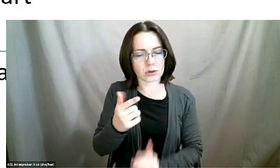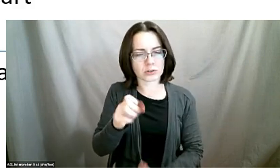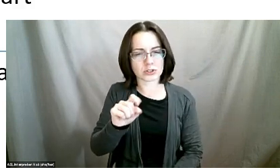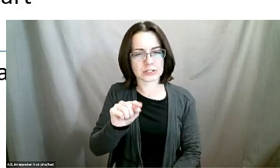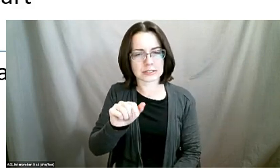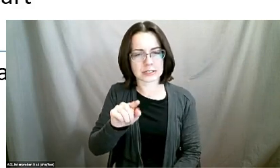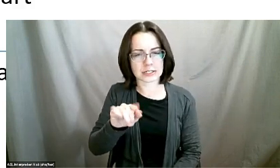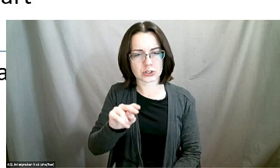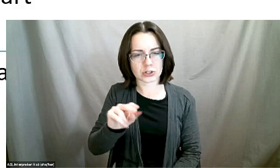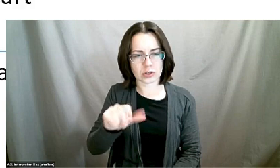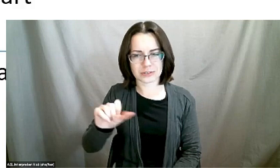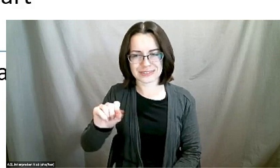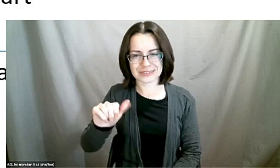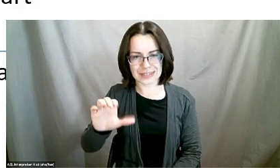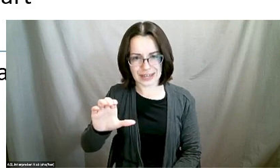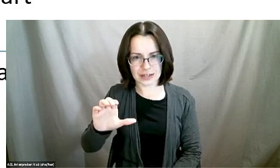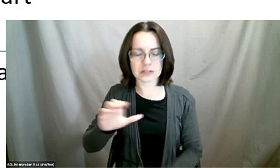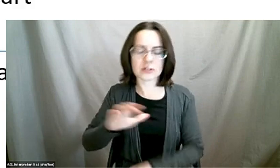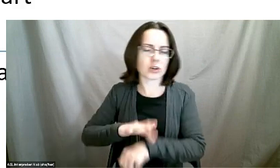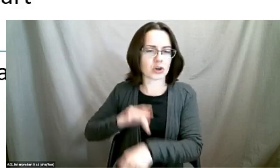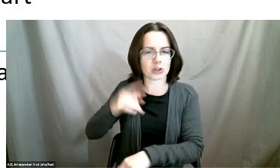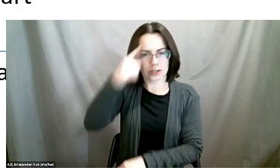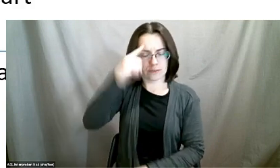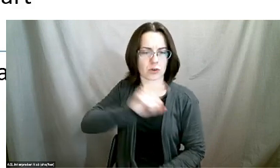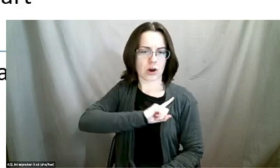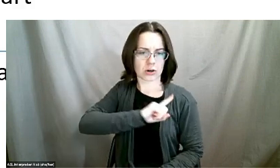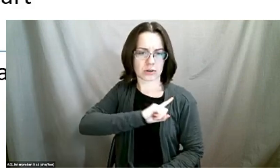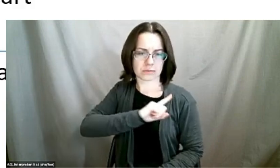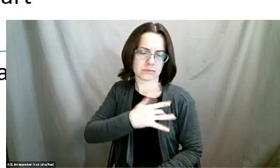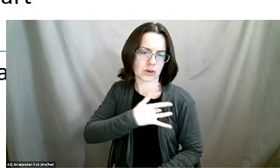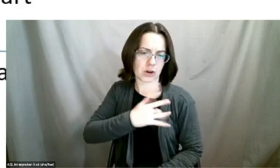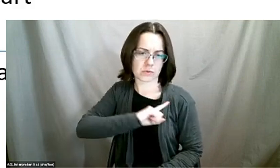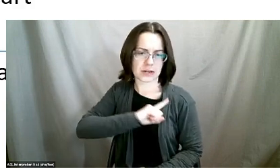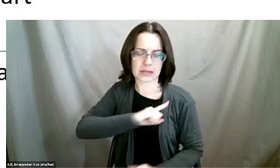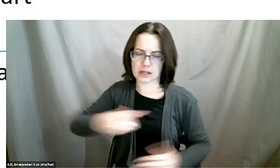So I had her repeat an ultrasound and they then showed